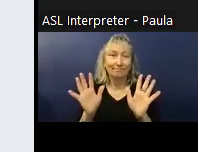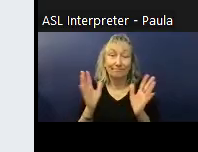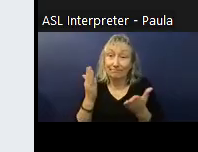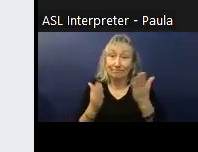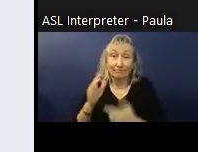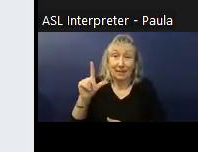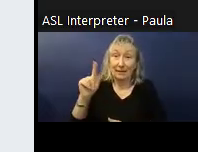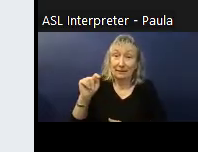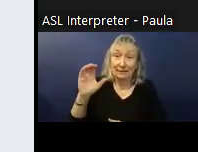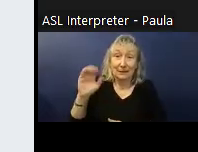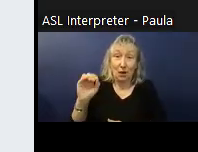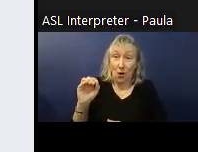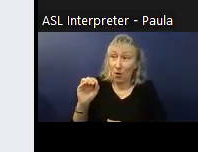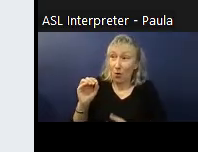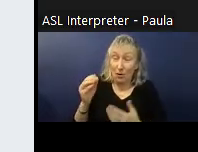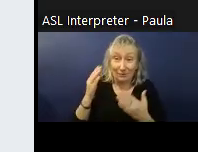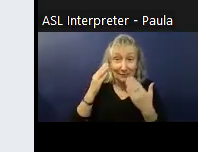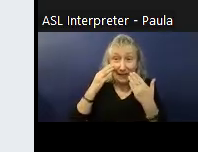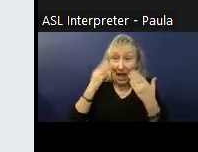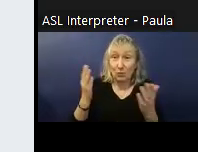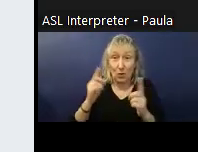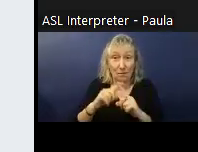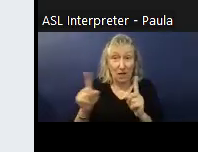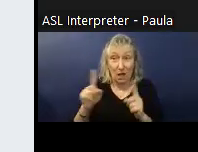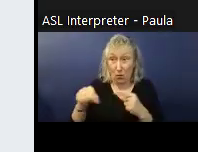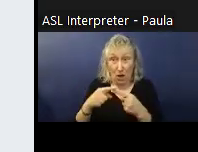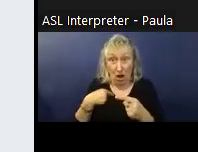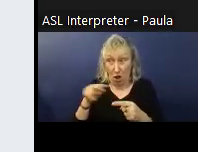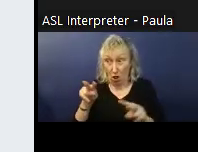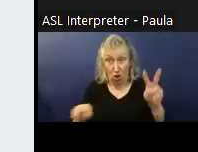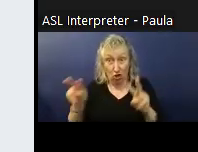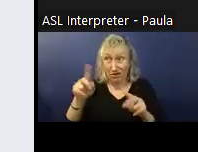you know, kind of opening that door. But you know, when I look at medical professionals,